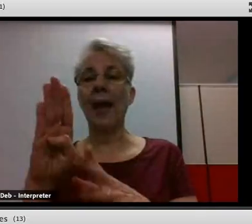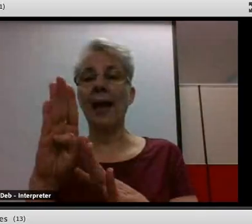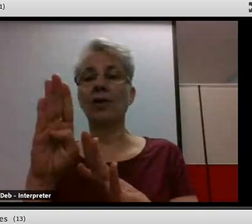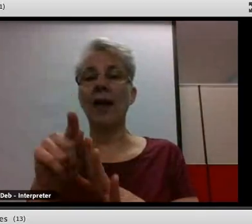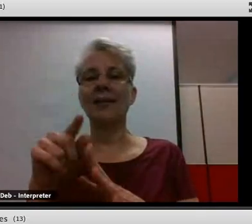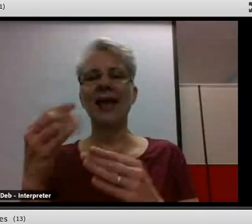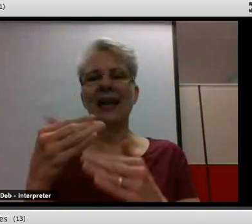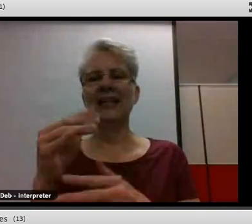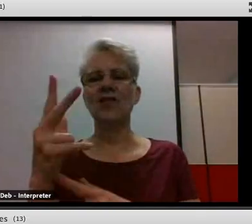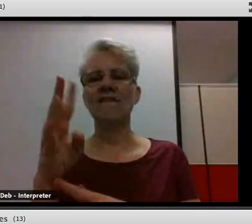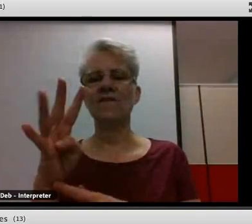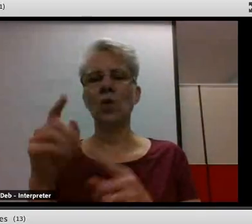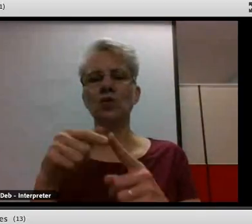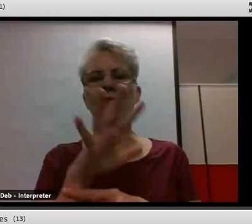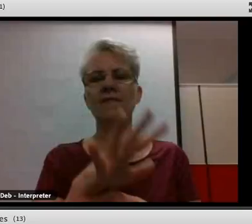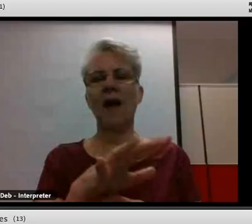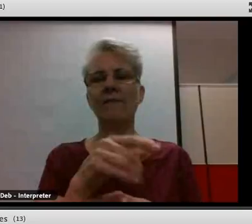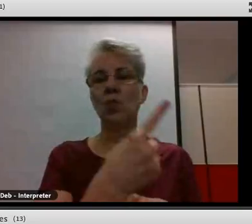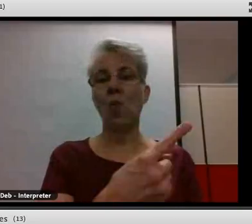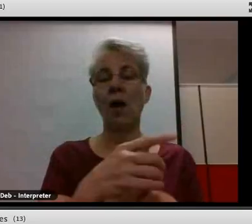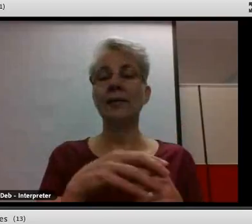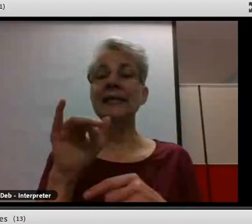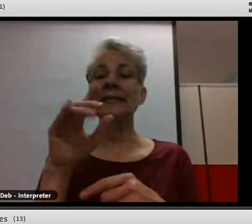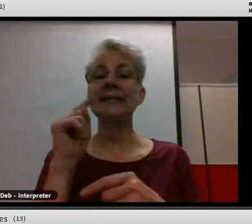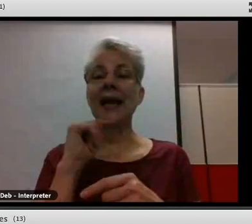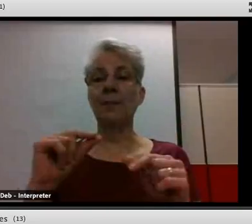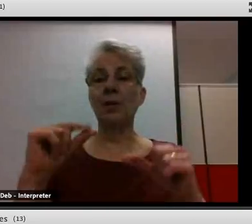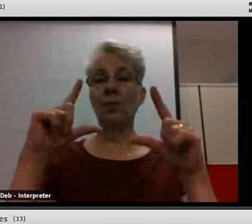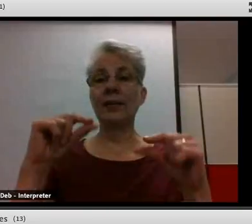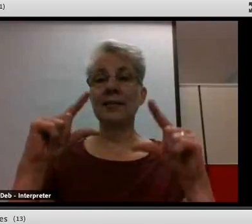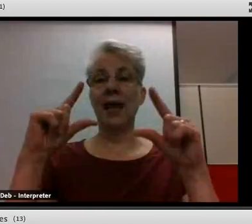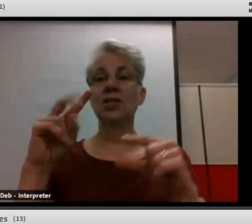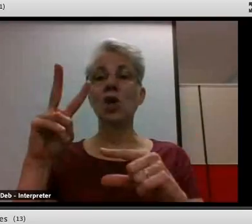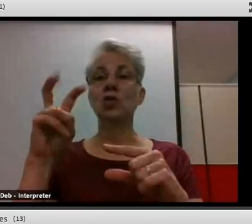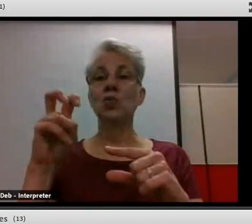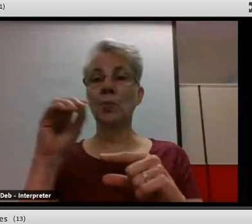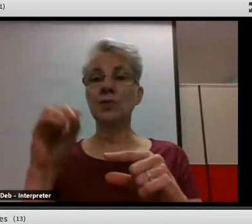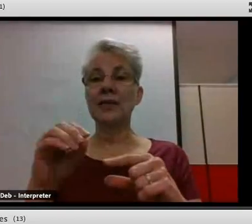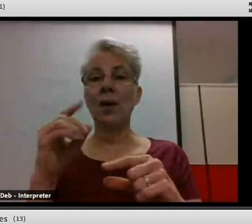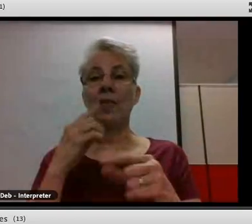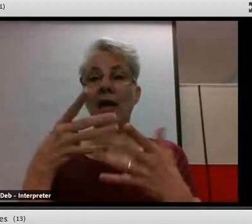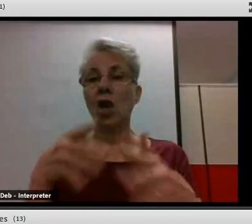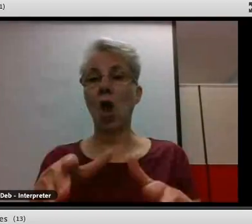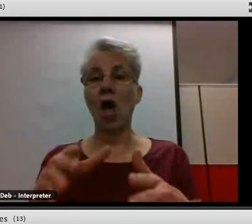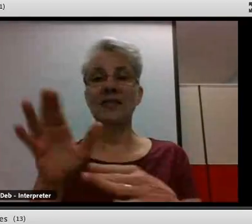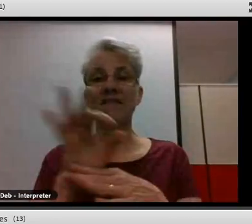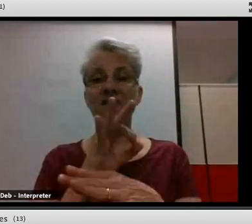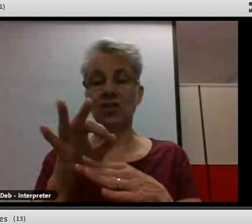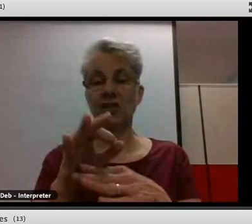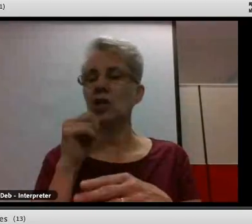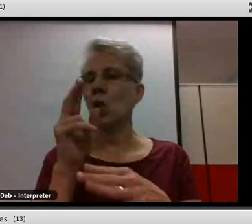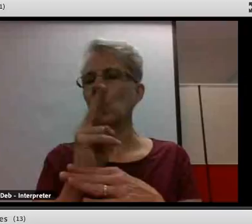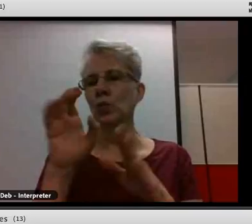a lot of the feedback they got on this site because -- Let me see if I can pull the chat up